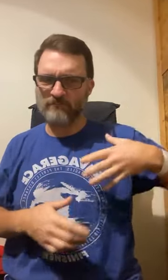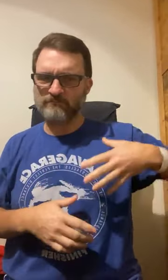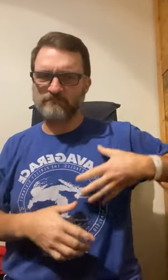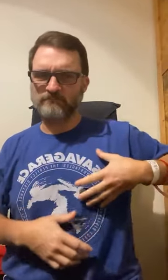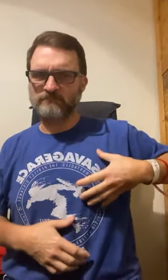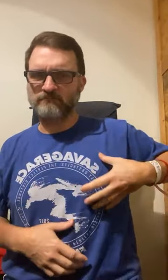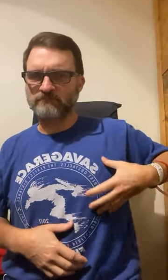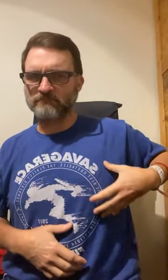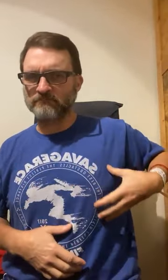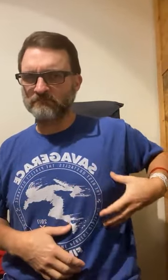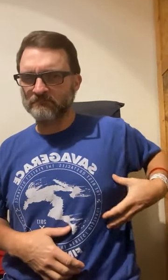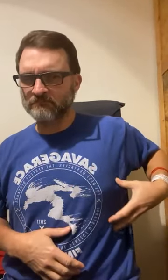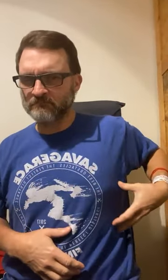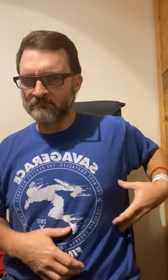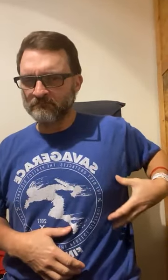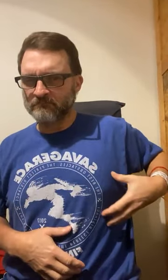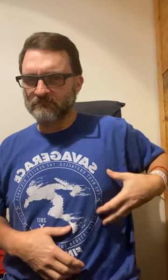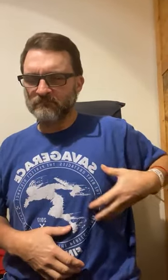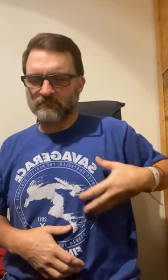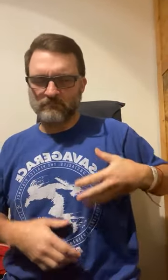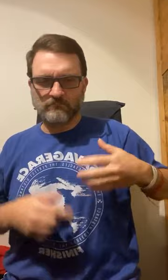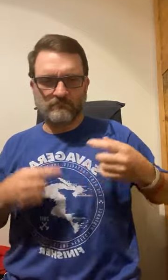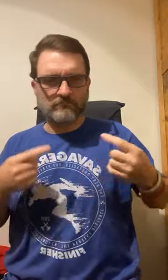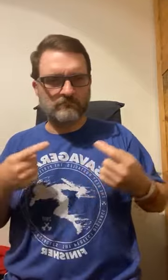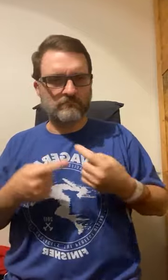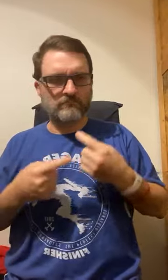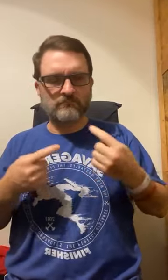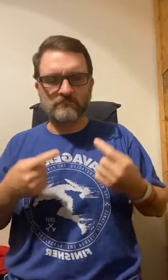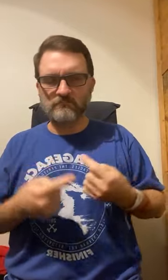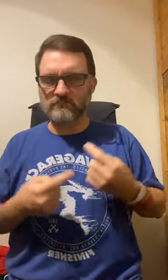Why I'm feeling pain in this area. It was really very painful.